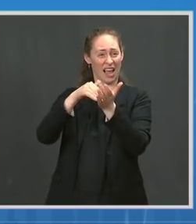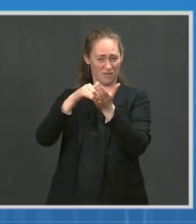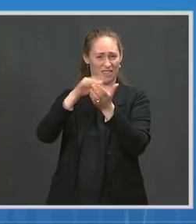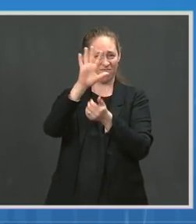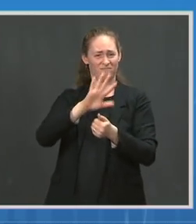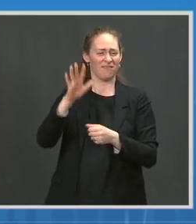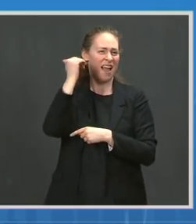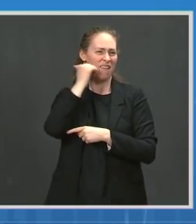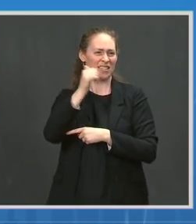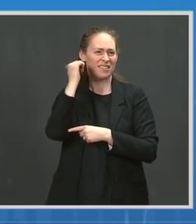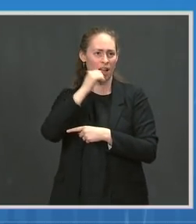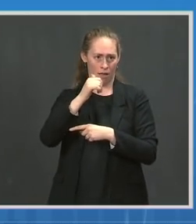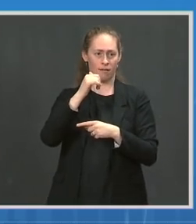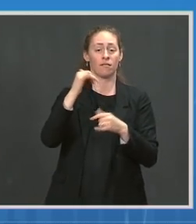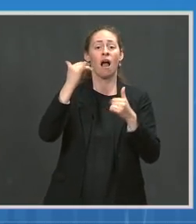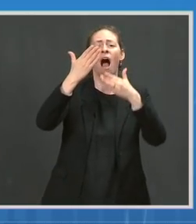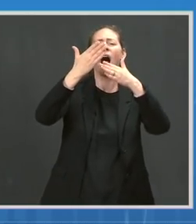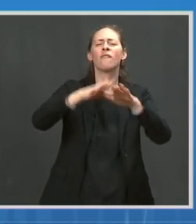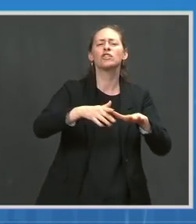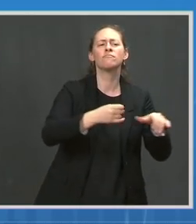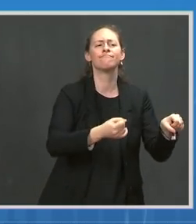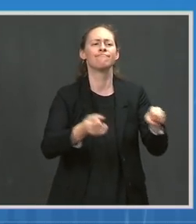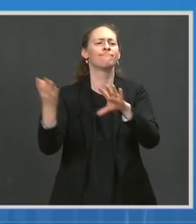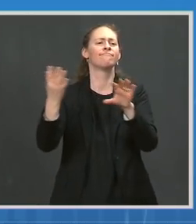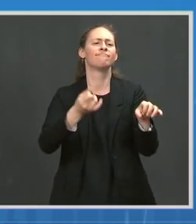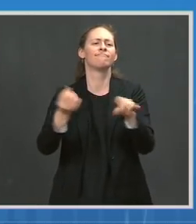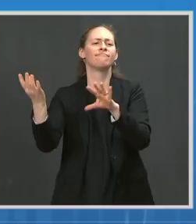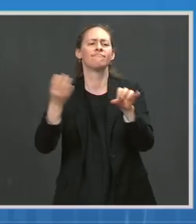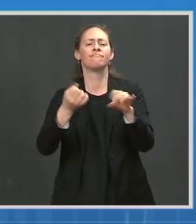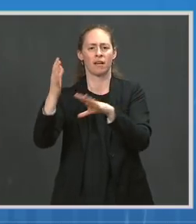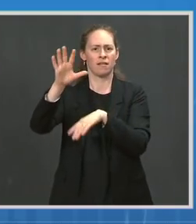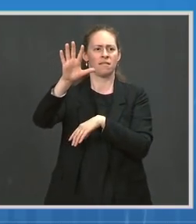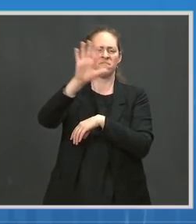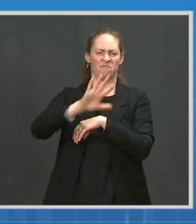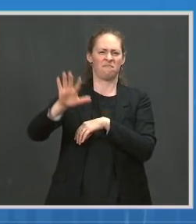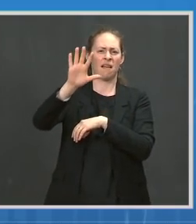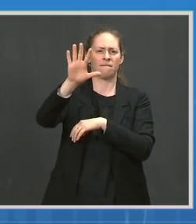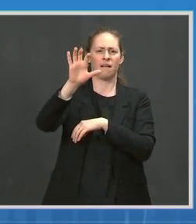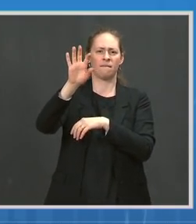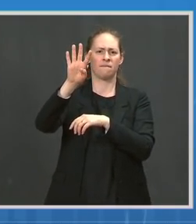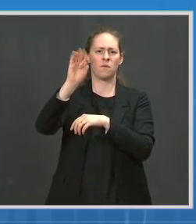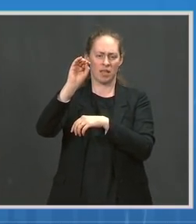is about 5,460. And sadly, the seven-day average of daily deaths